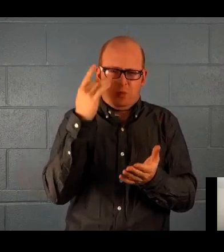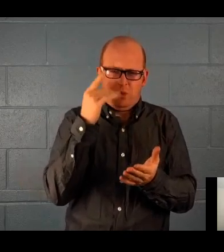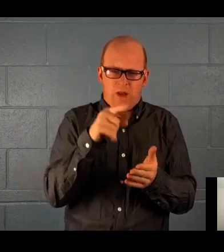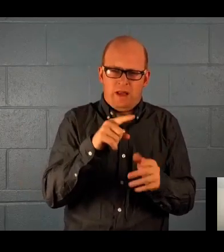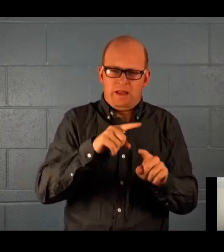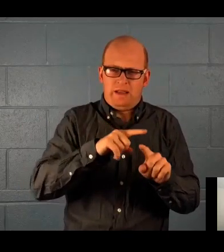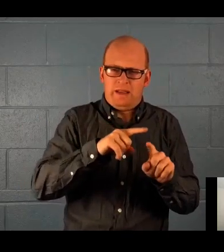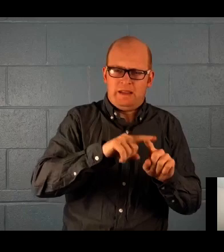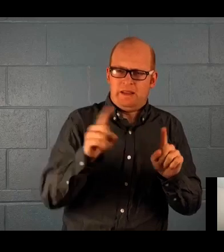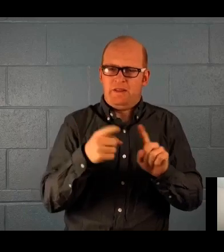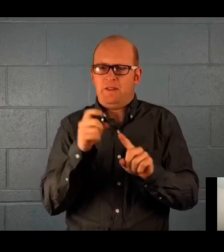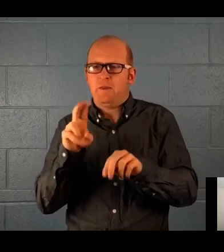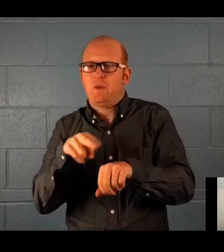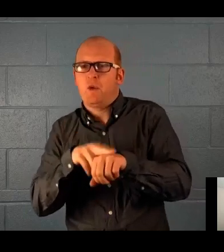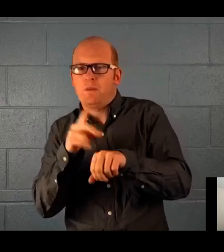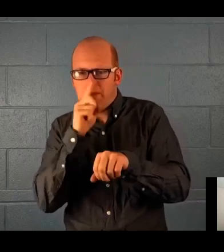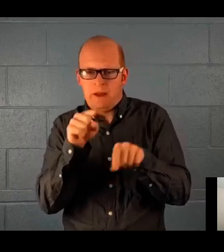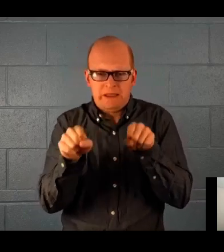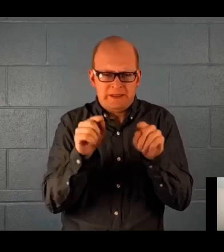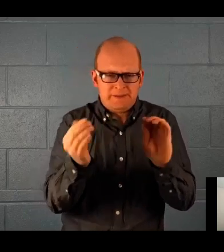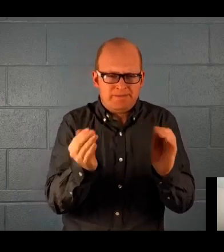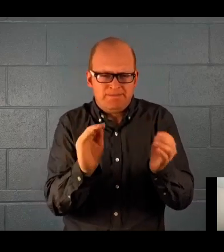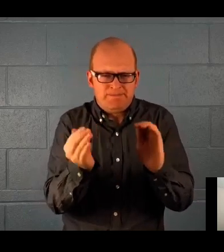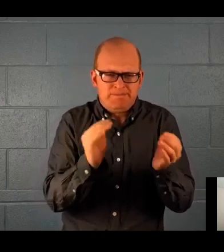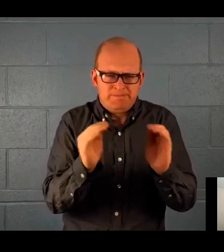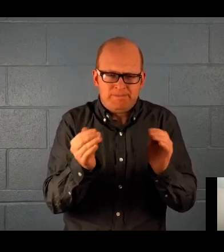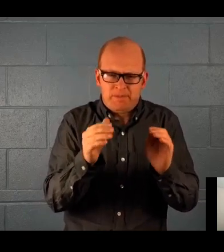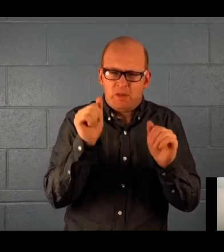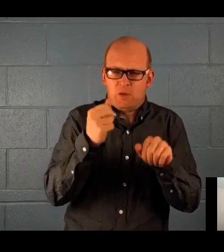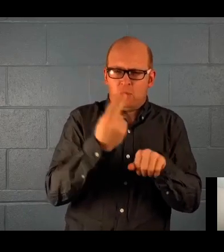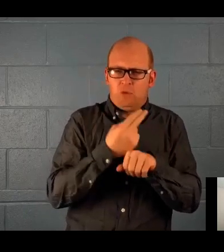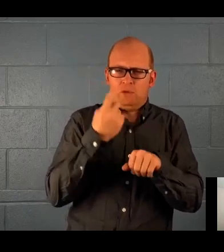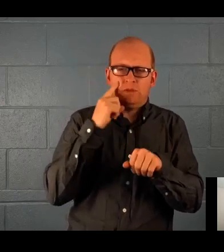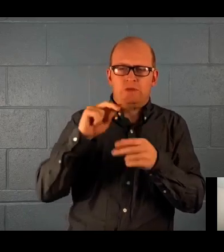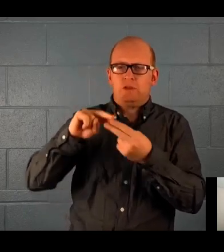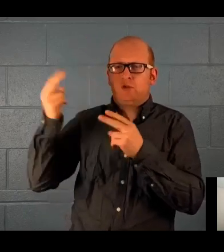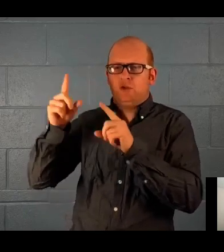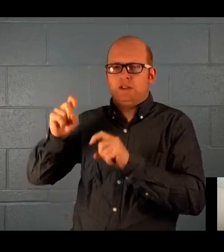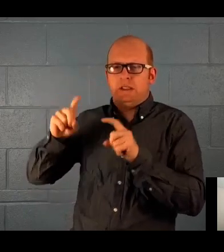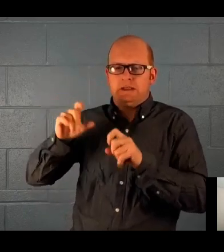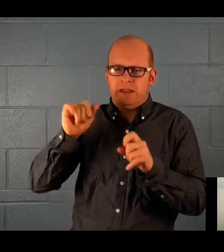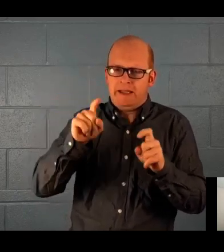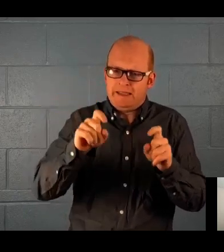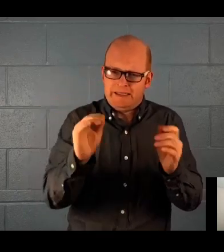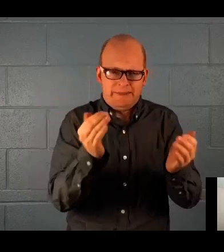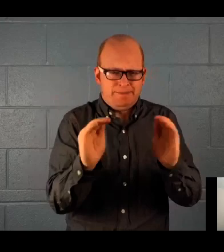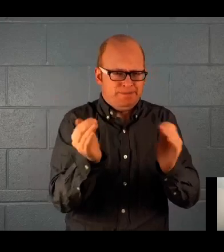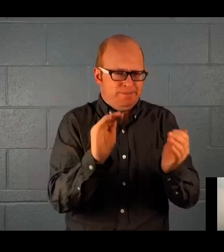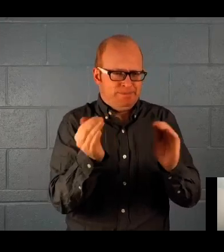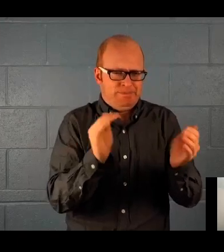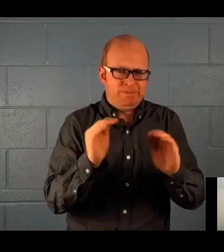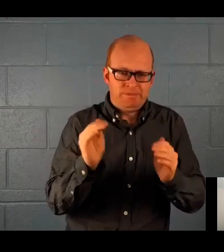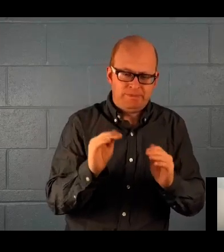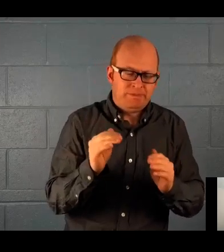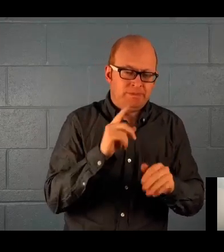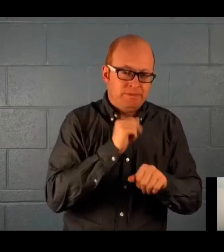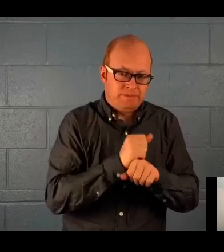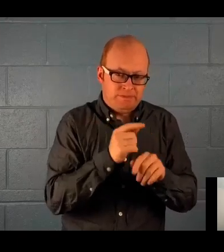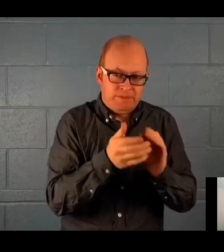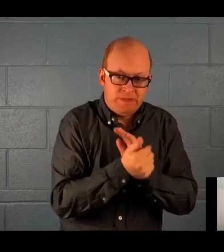So that those parameters could be used to test gene therapies. To tell us whether or not they were effective.